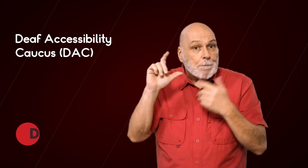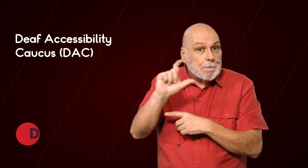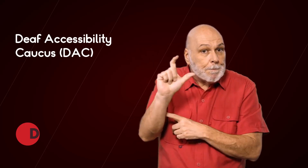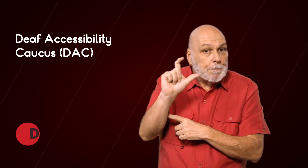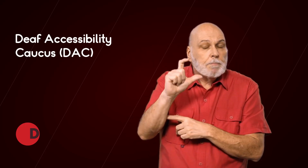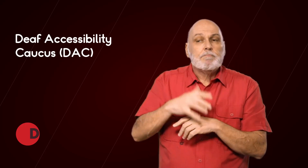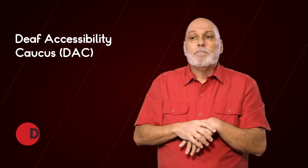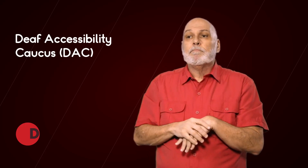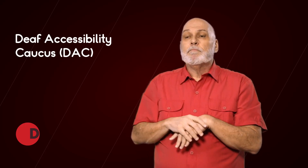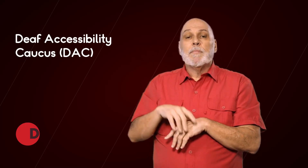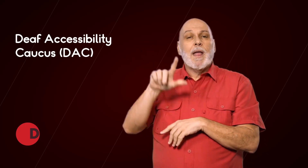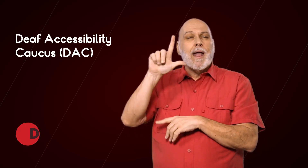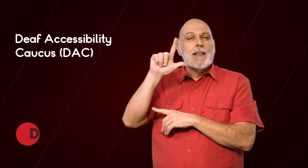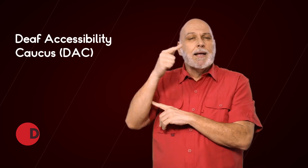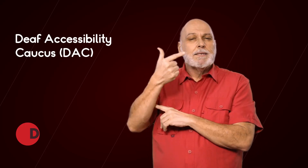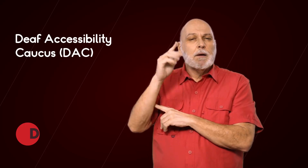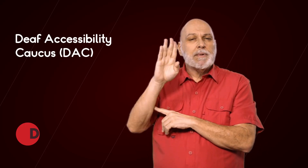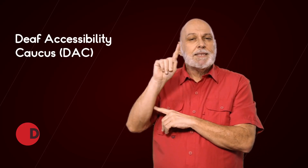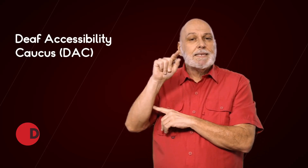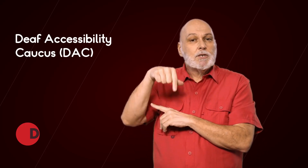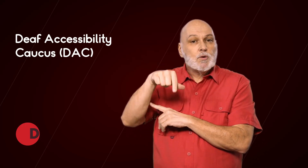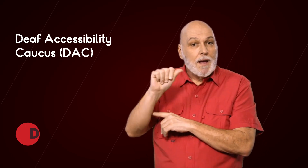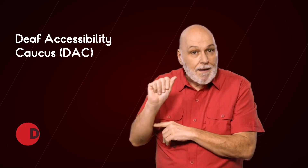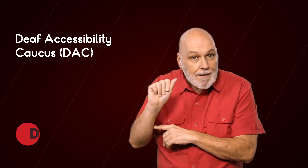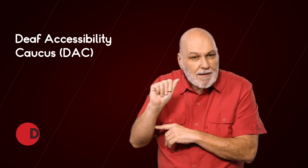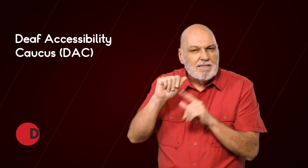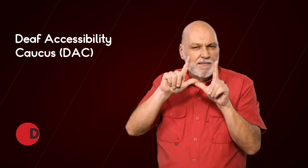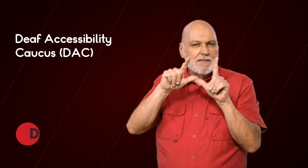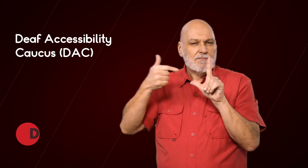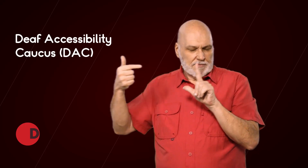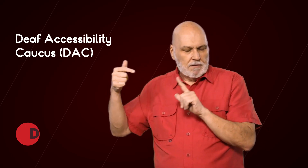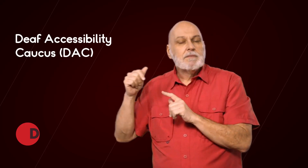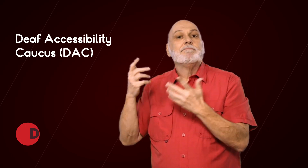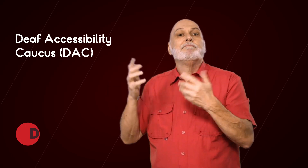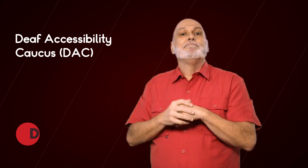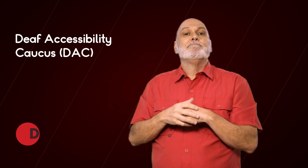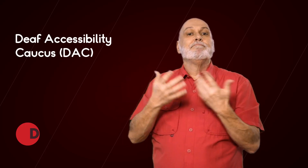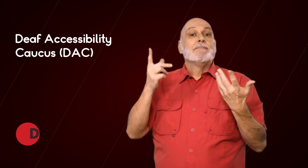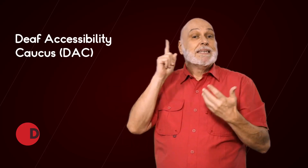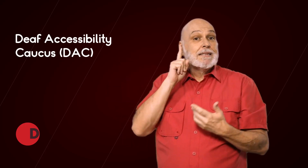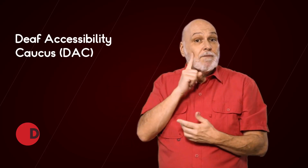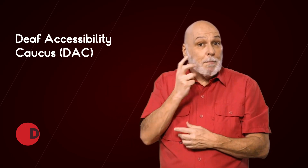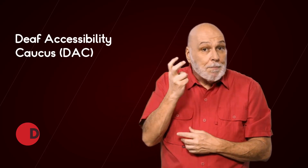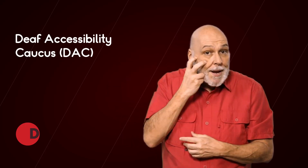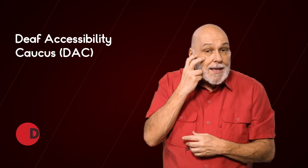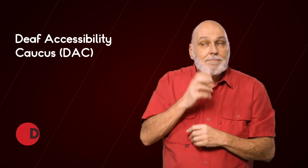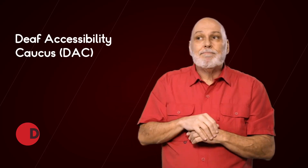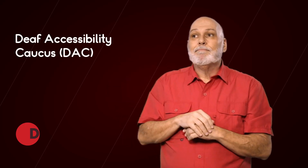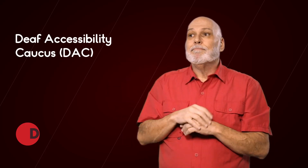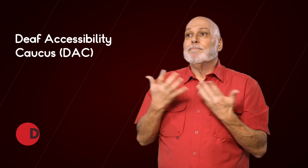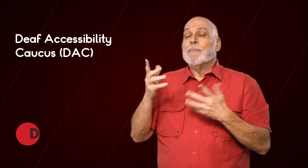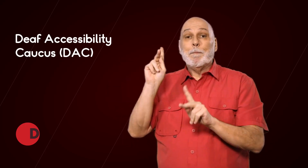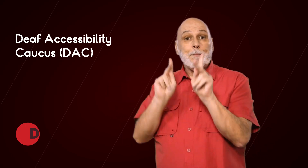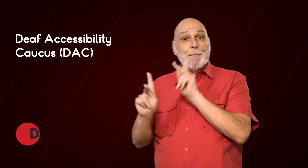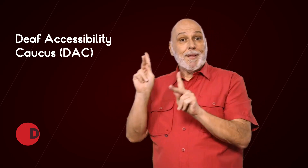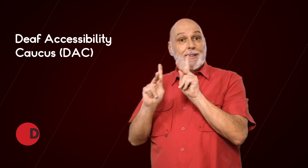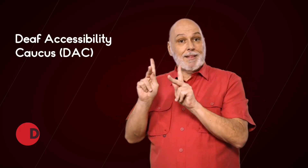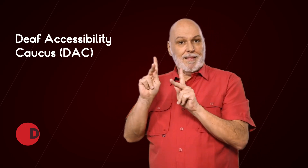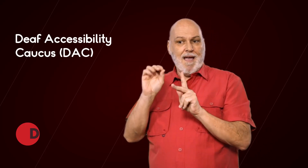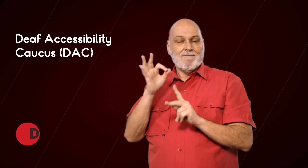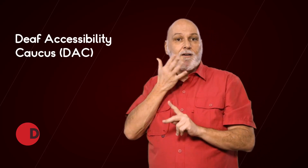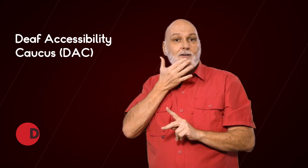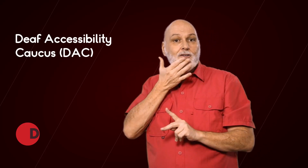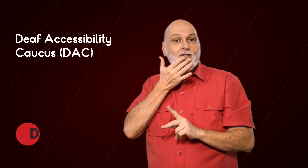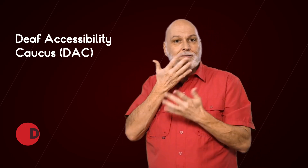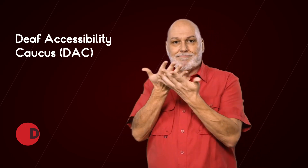senior citizens, Muslim, LGBTQA+,